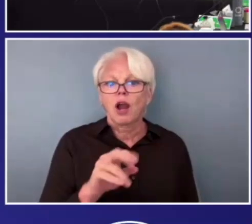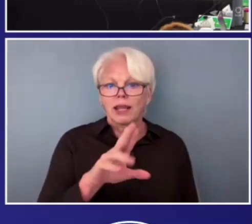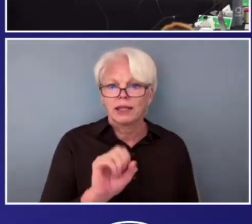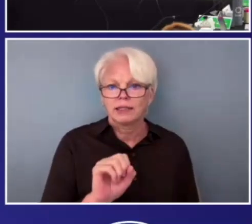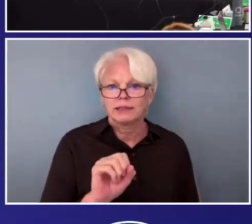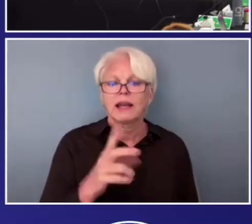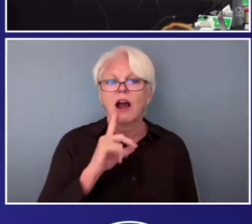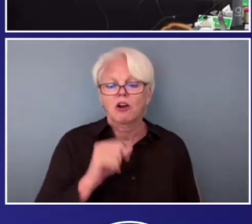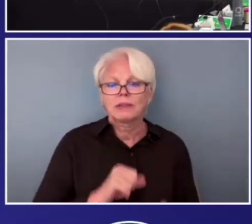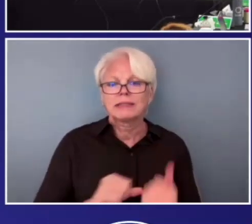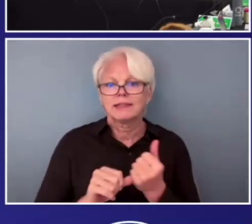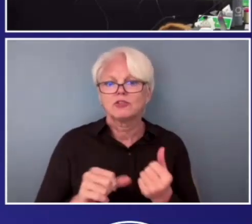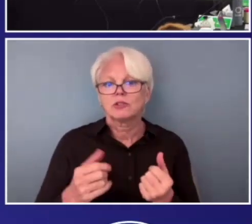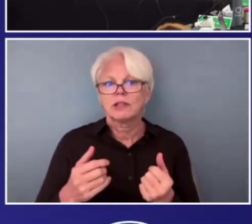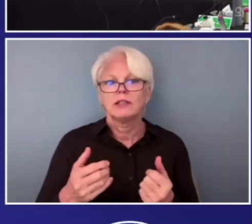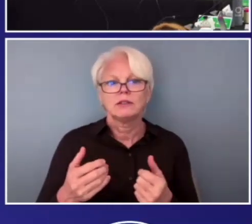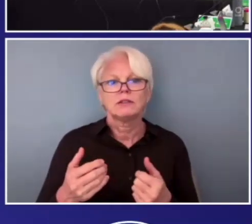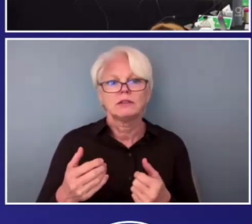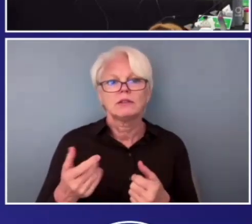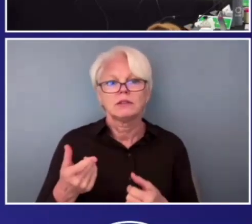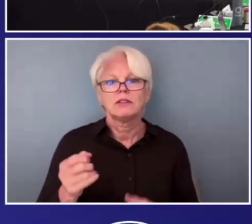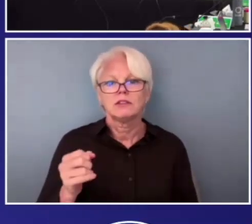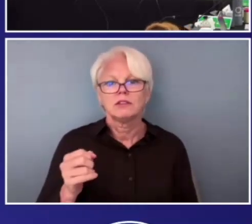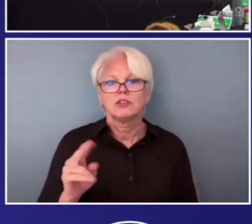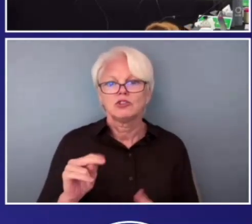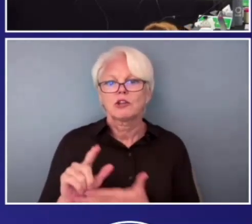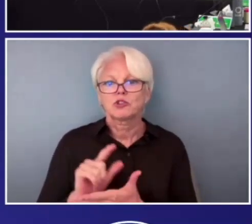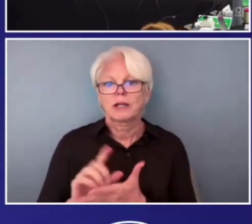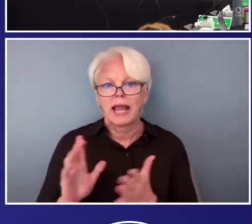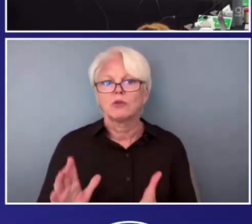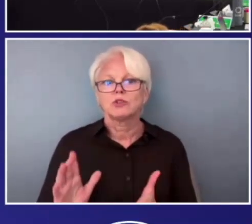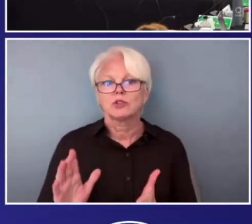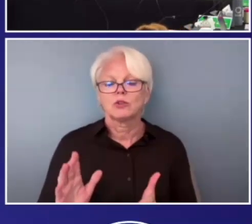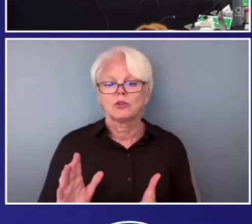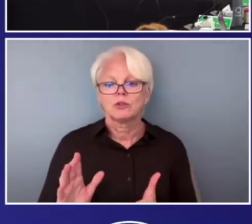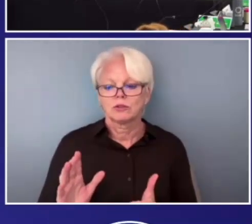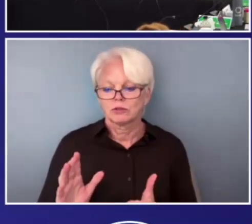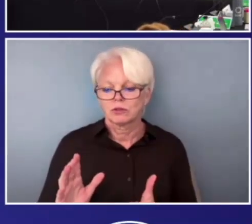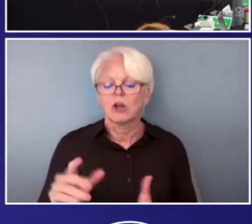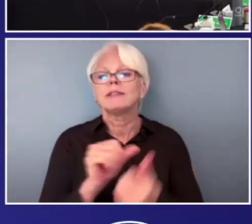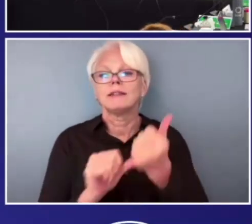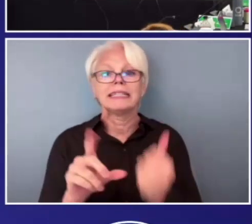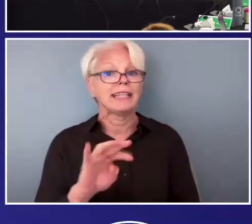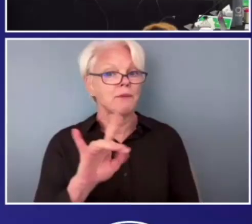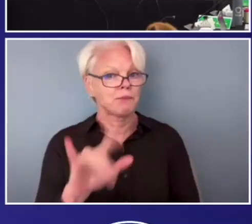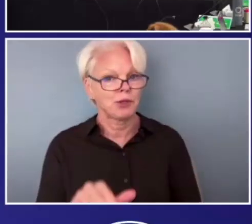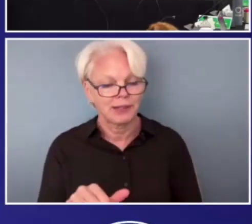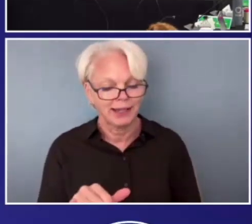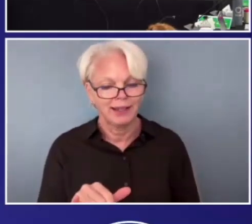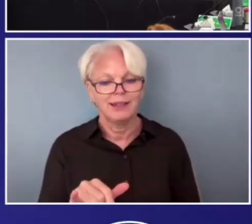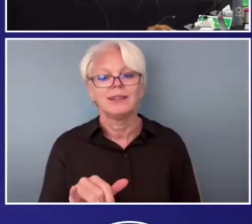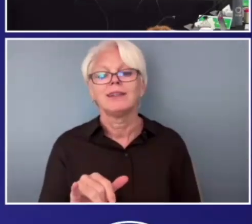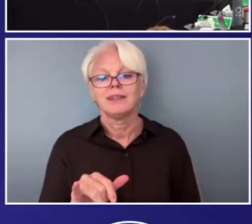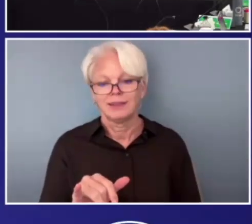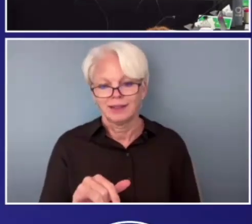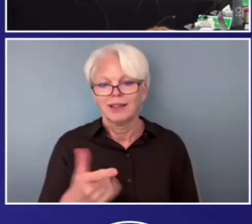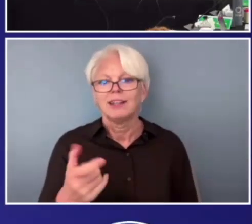Counsel, I believe that's his title. What? Deputy. Oh, excuse me, deputy general counsel.